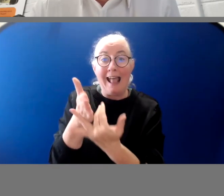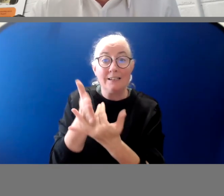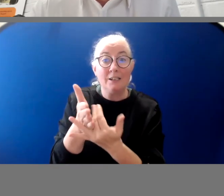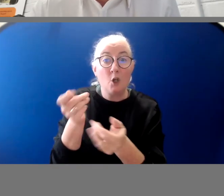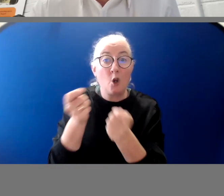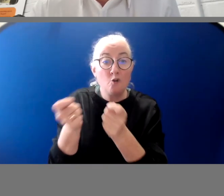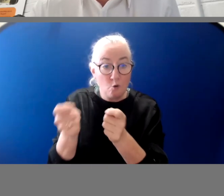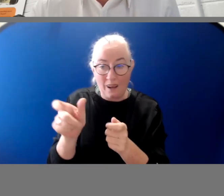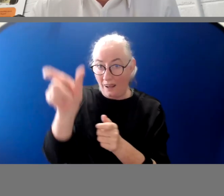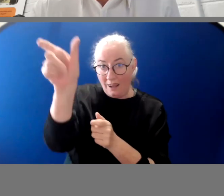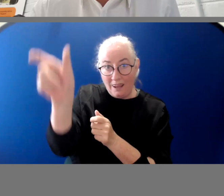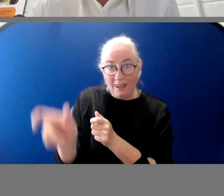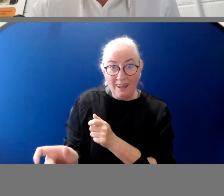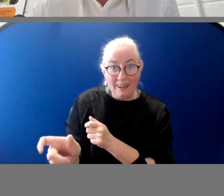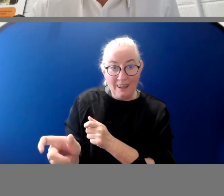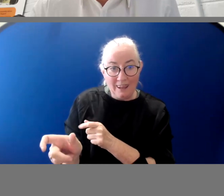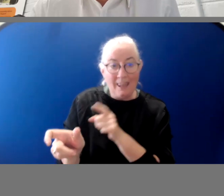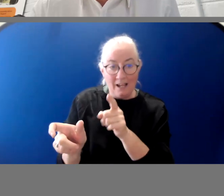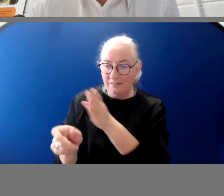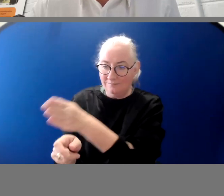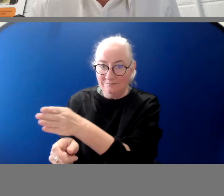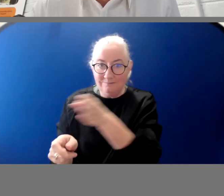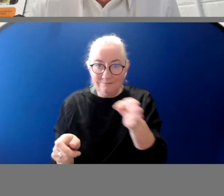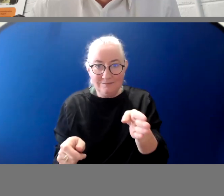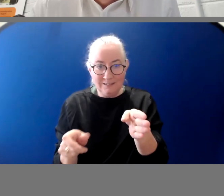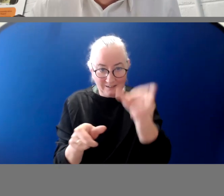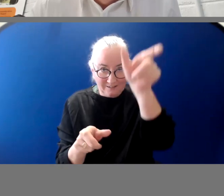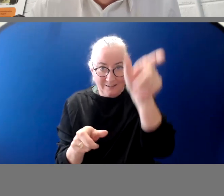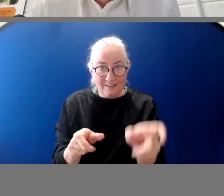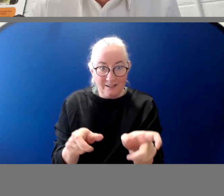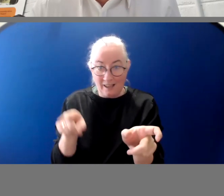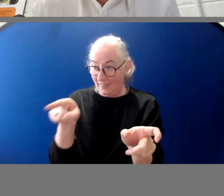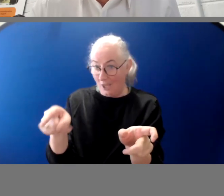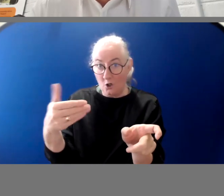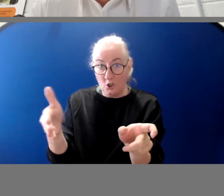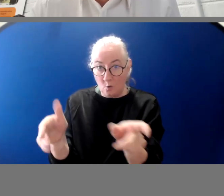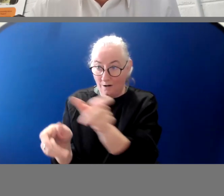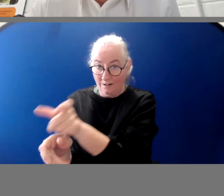is located significantly back from the actual door itself which means that if a wheelchair